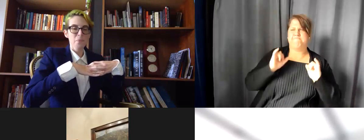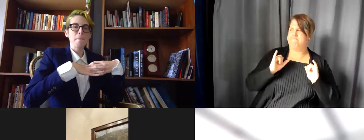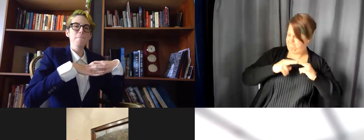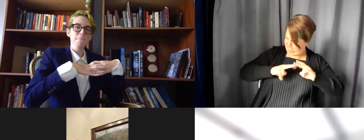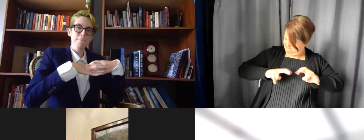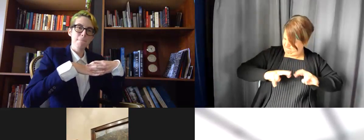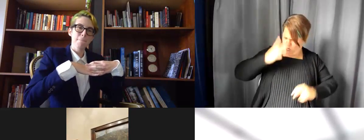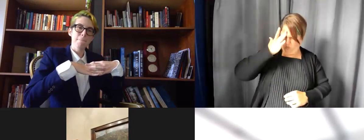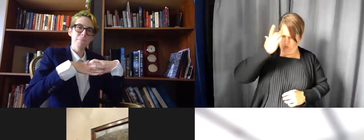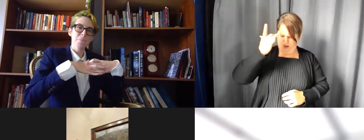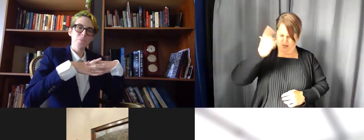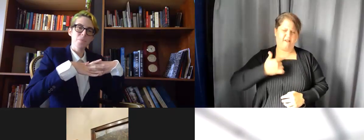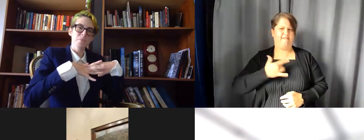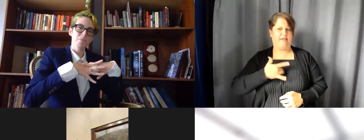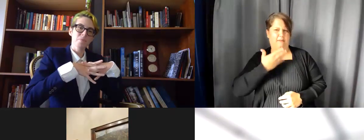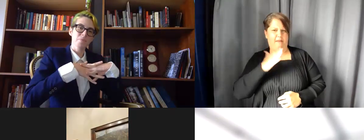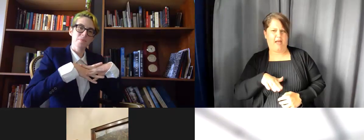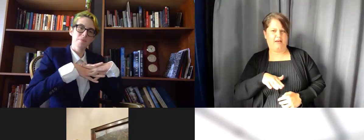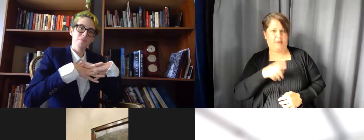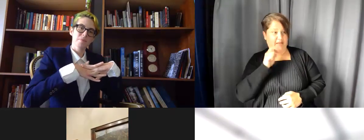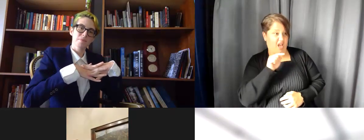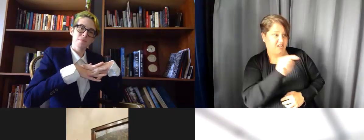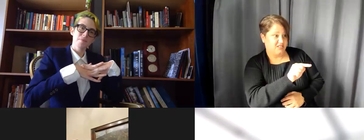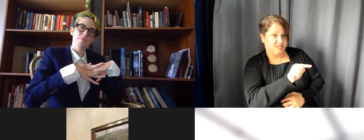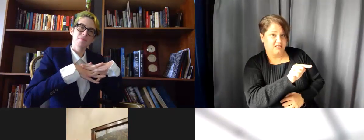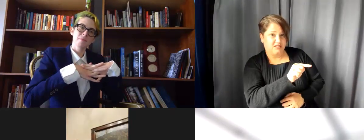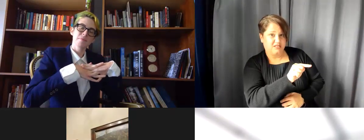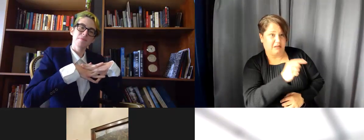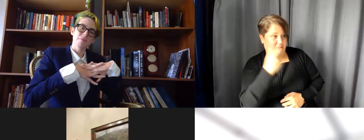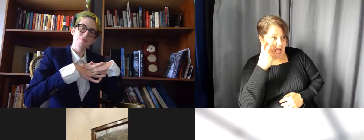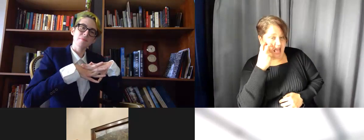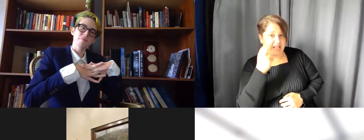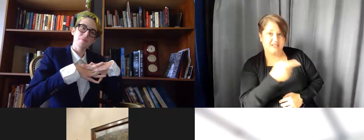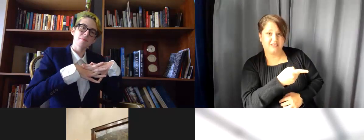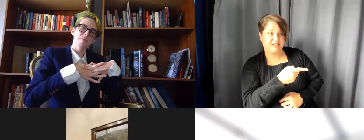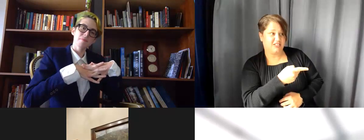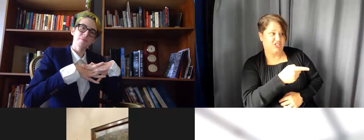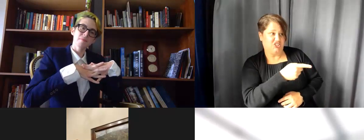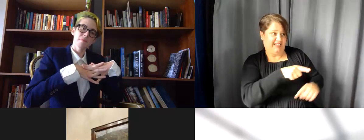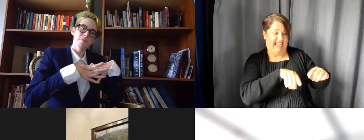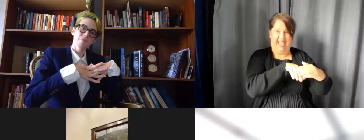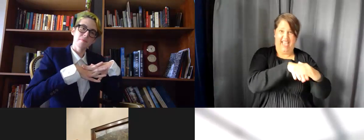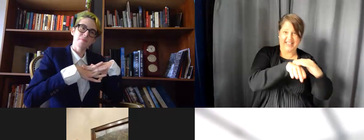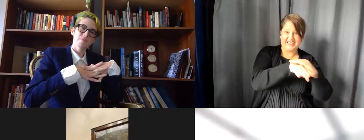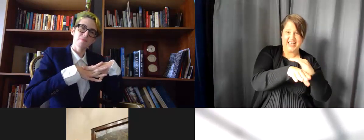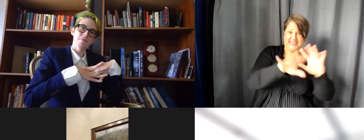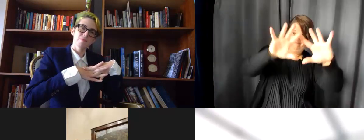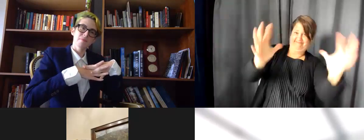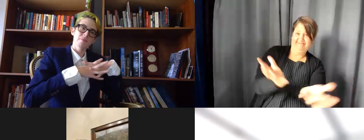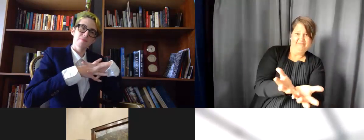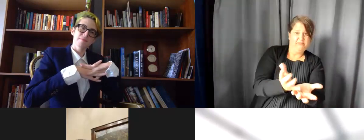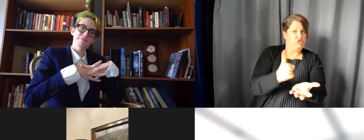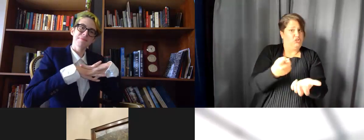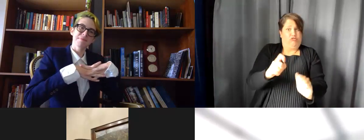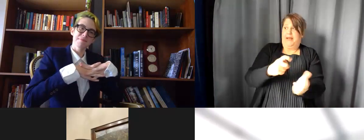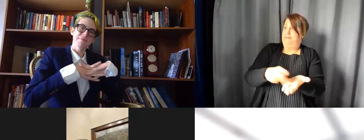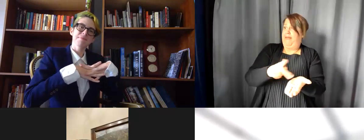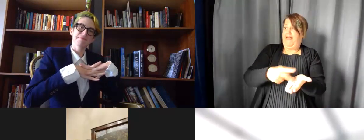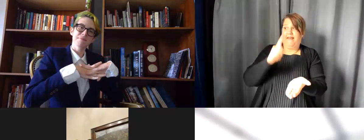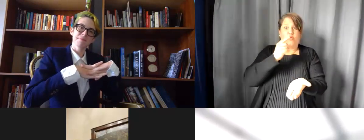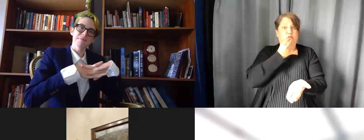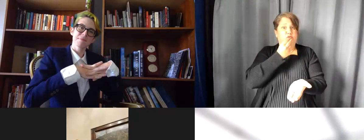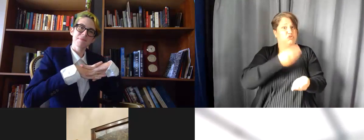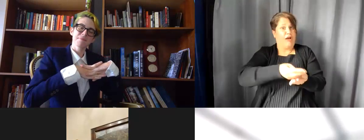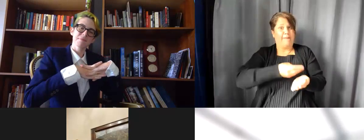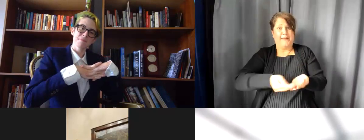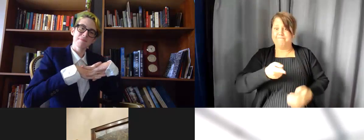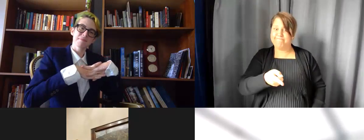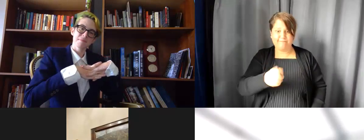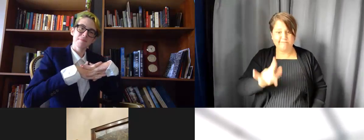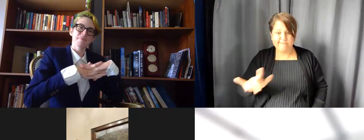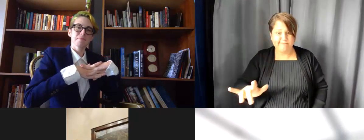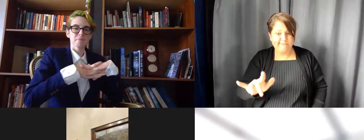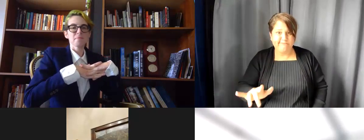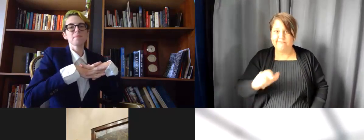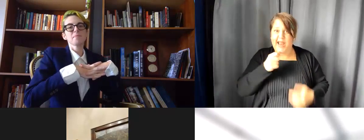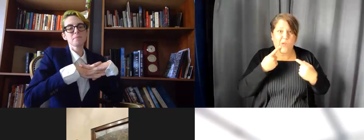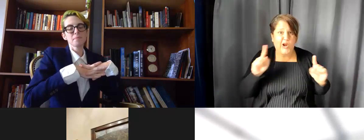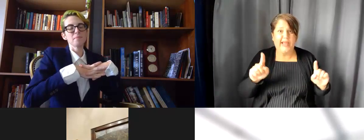Jordan Radford: Is it because i'm a blind person? And i'm trying to use an inaccessible register to just pay for my groceries? And it's neither talking to me nor as well on the buttons like